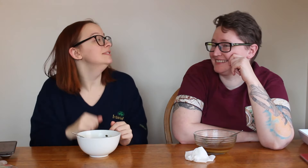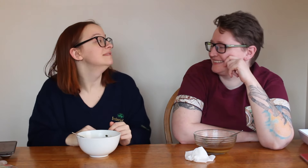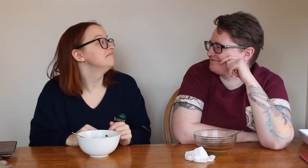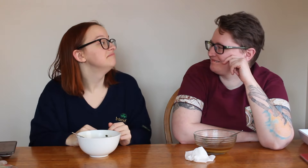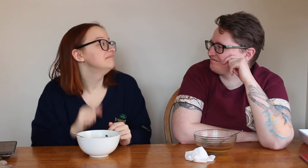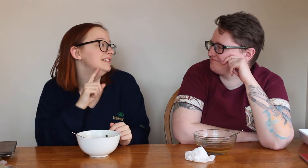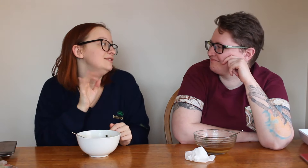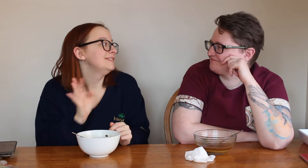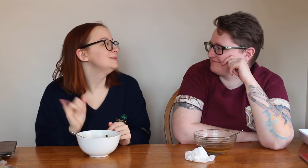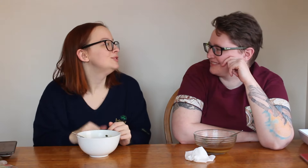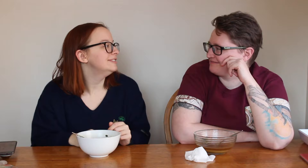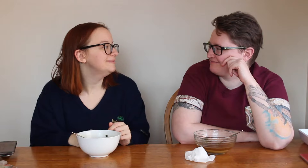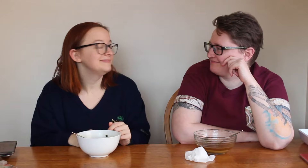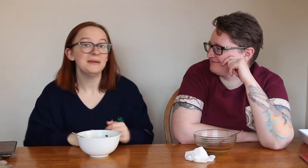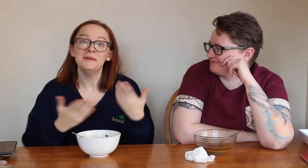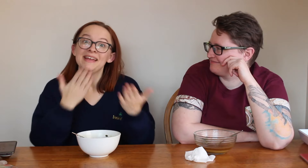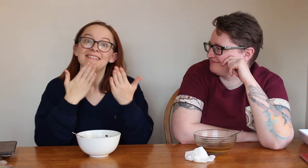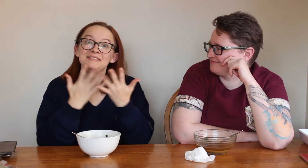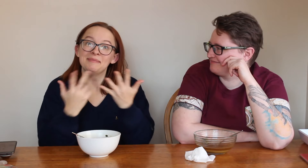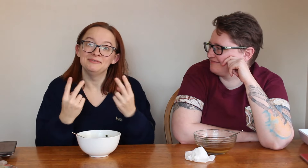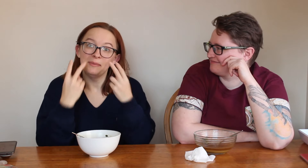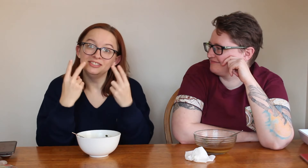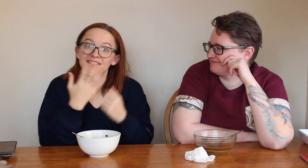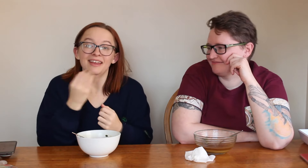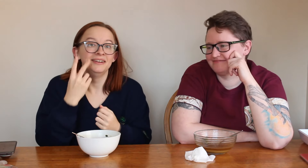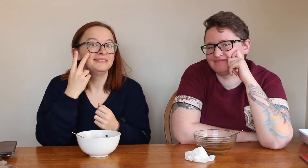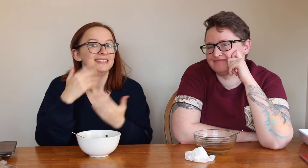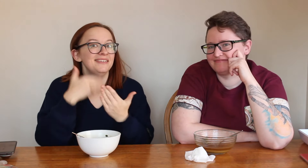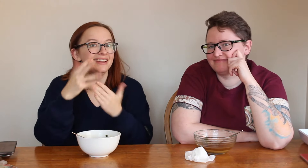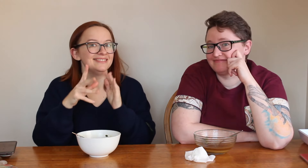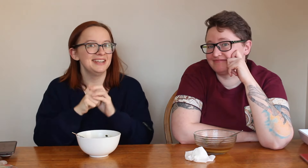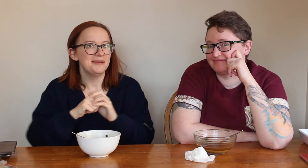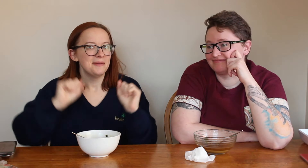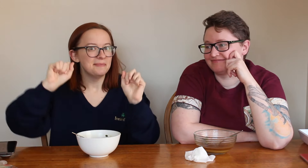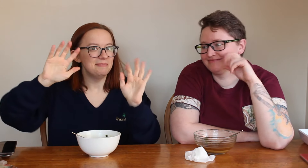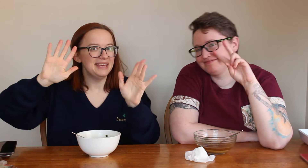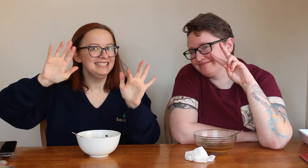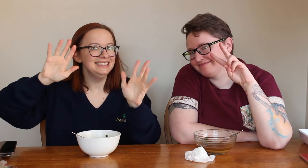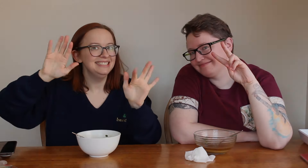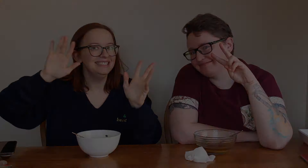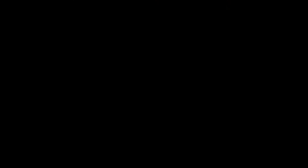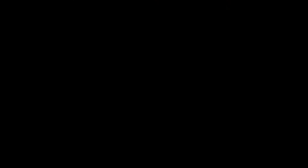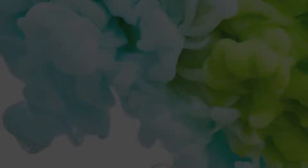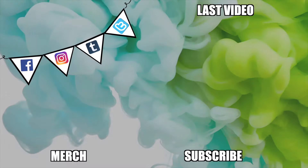Instagram or Twitter or something. She usually runs the Twitter mostly, I do some now but I'm a really lousy Twitter person.